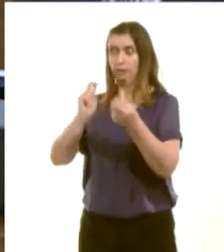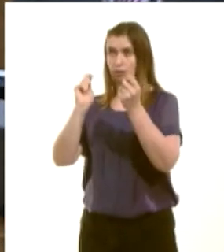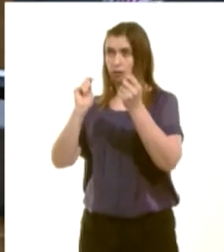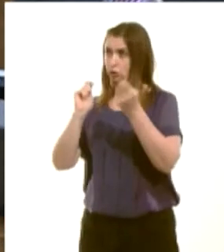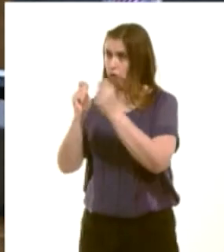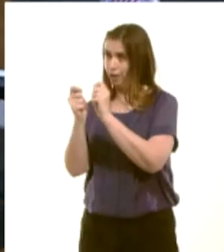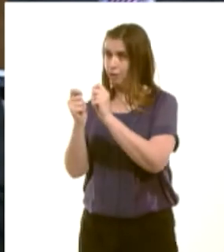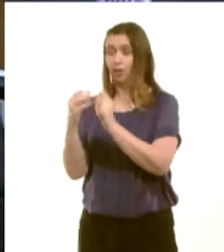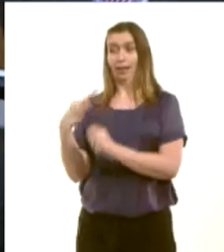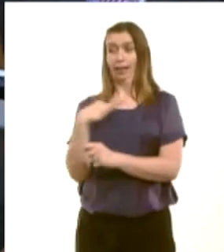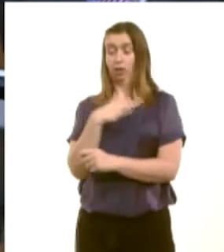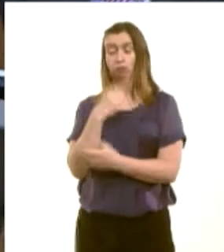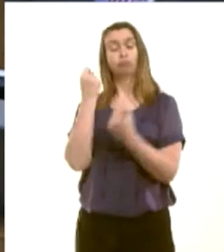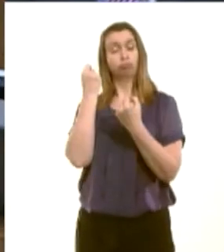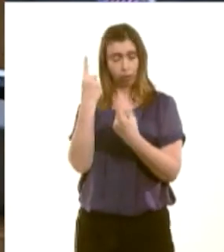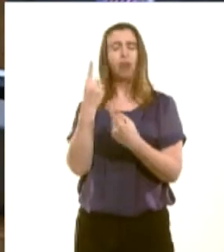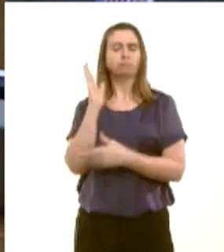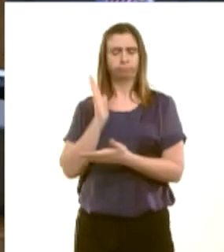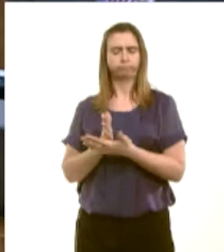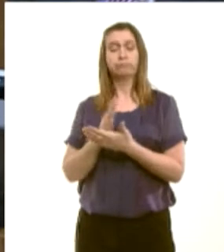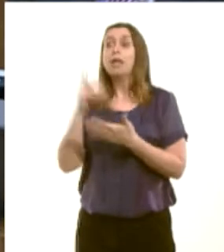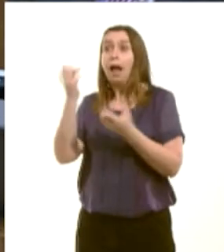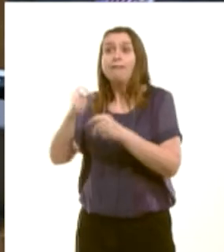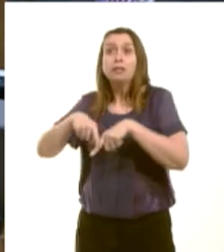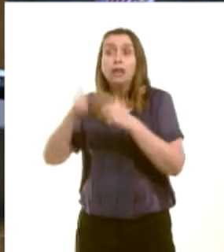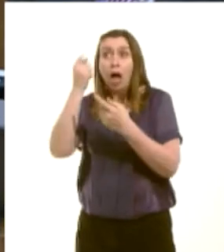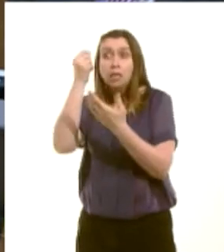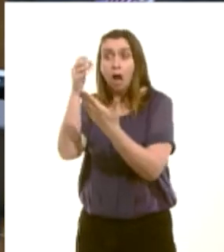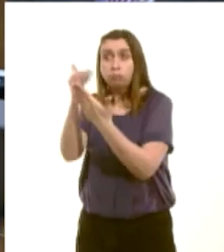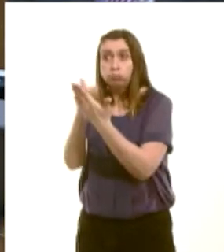recognised that. They put forward an alternativeóitís change, nevertheless, but an alternative.